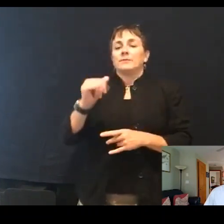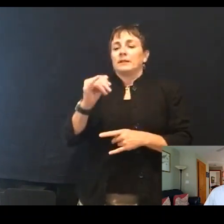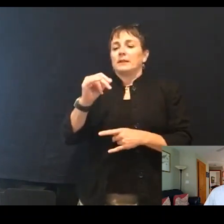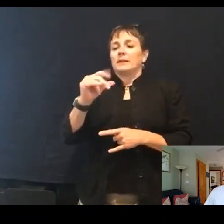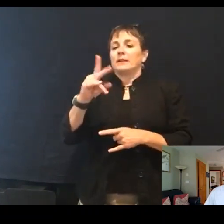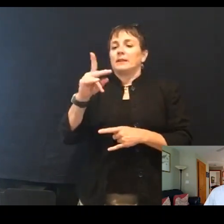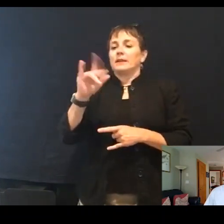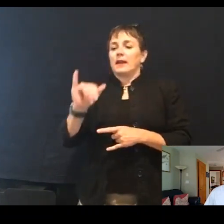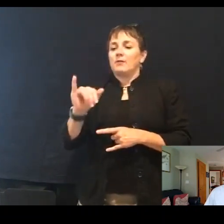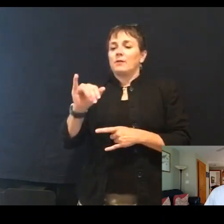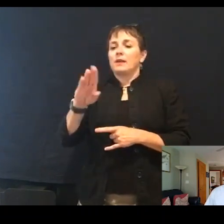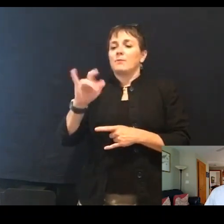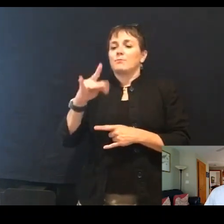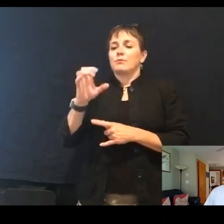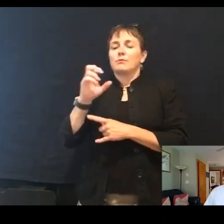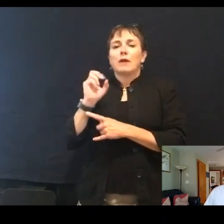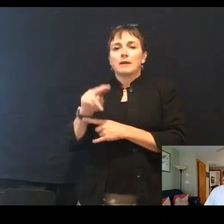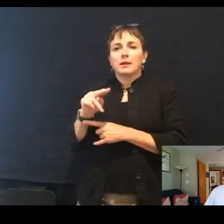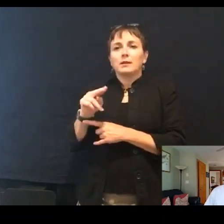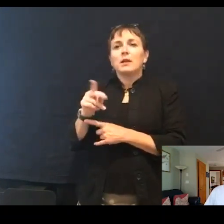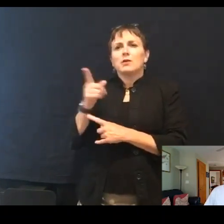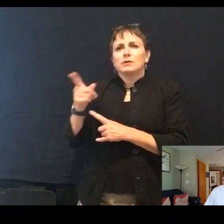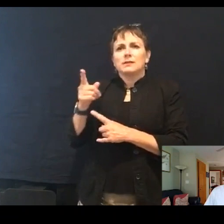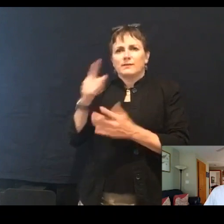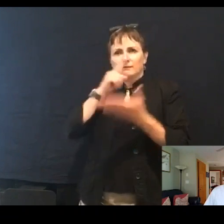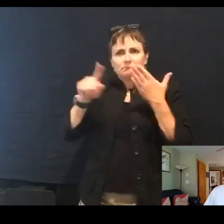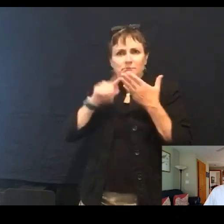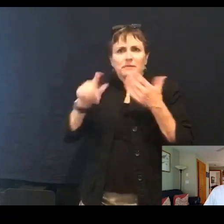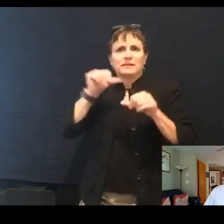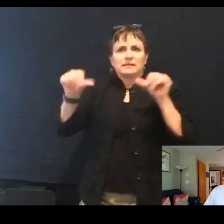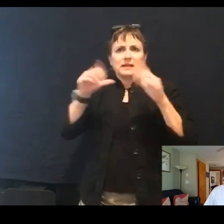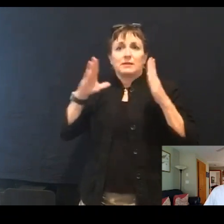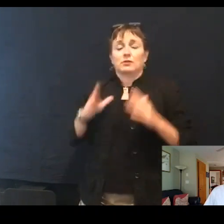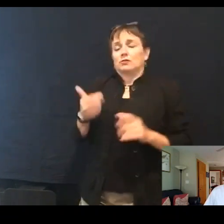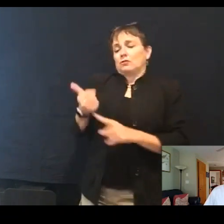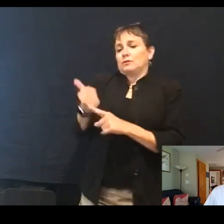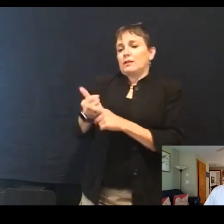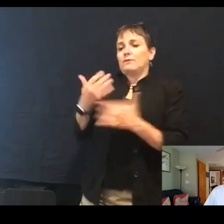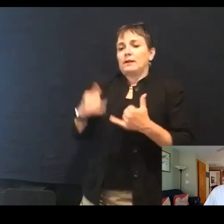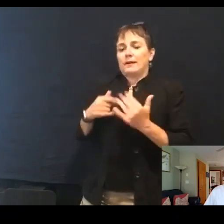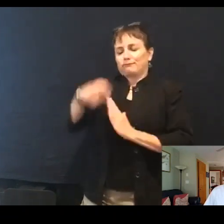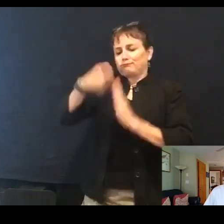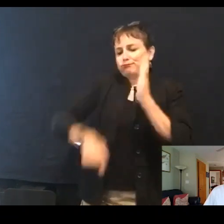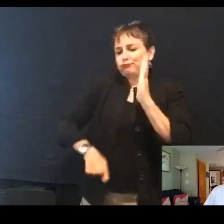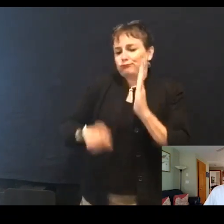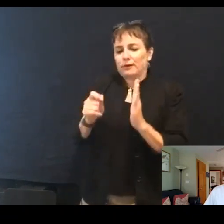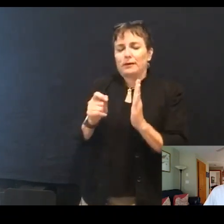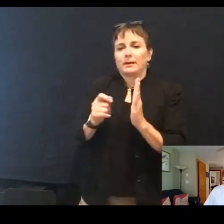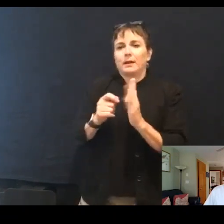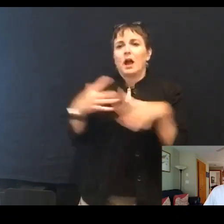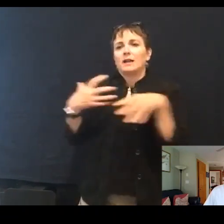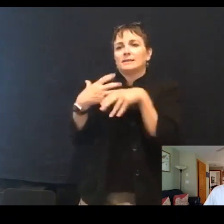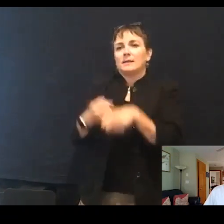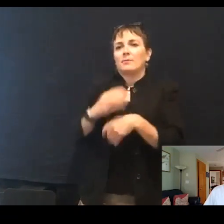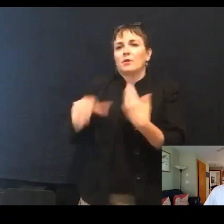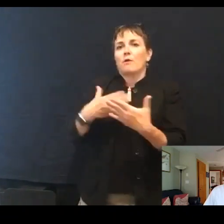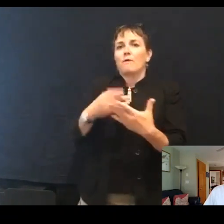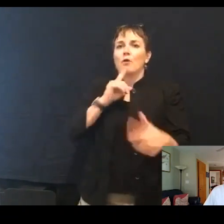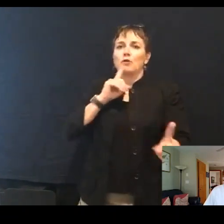and a genetic counselor at the Kellogg Eye Center in Michigan, is currently preparing a manuscript for us to summarize these results and share them